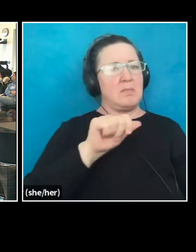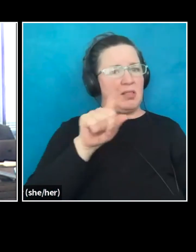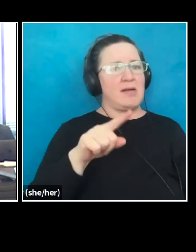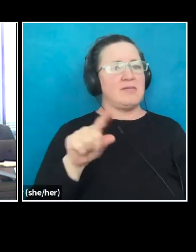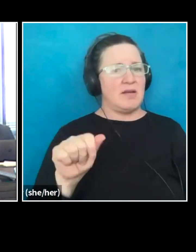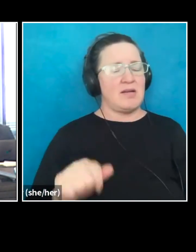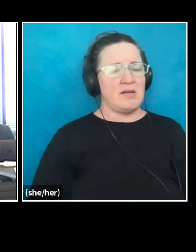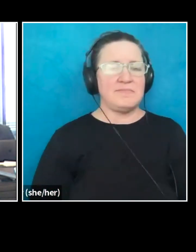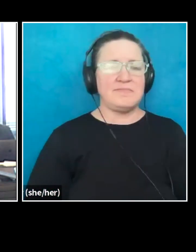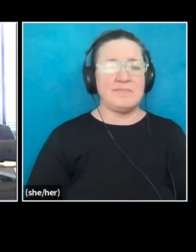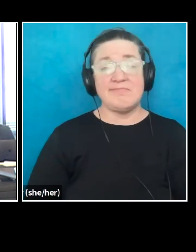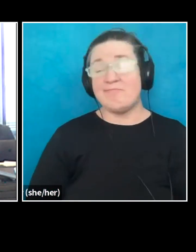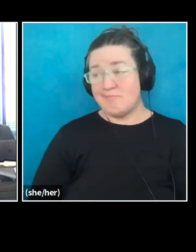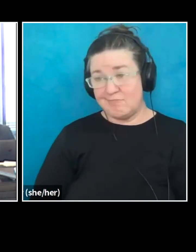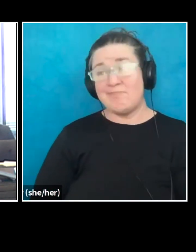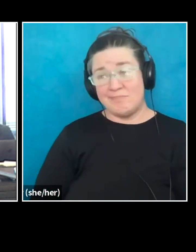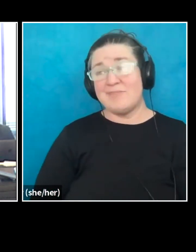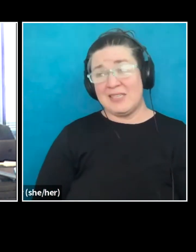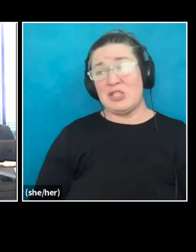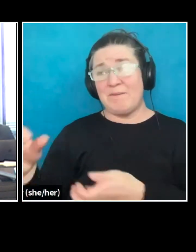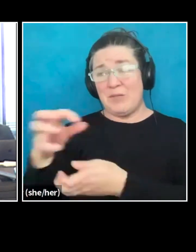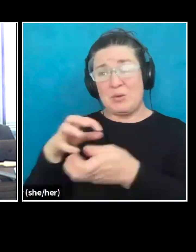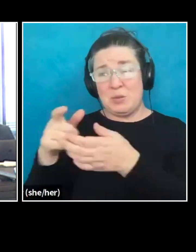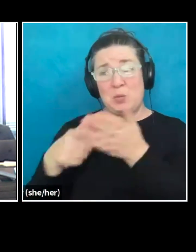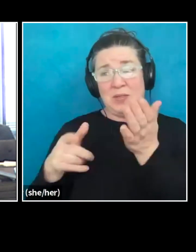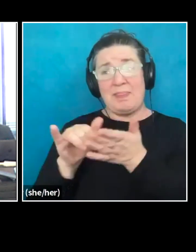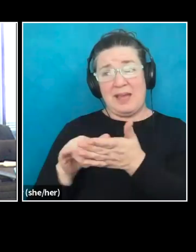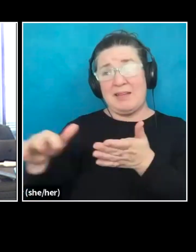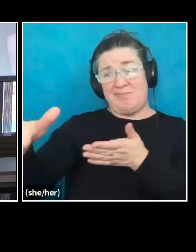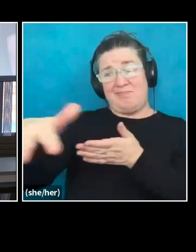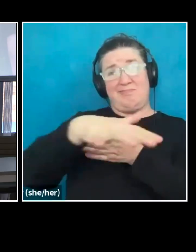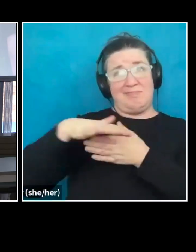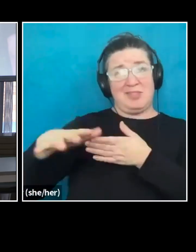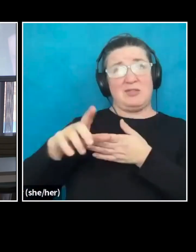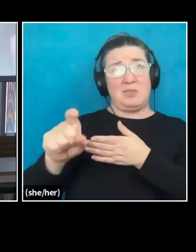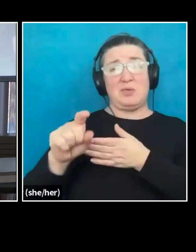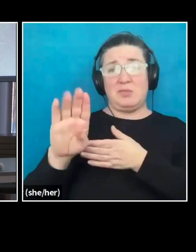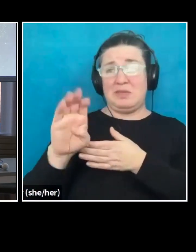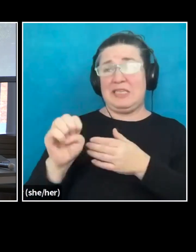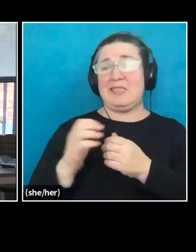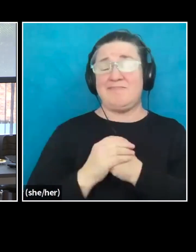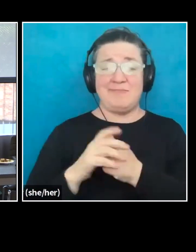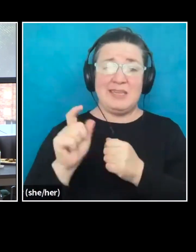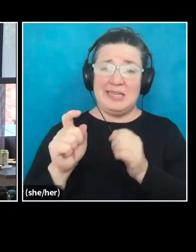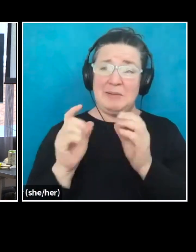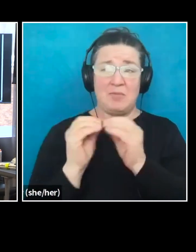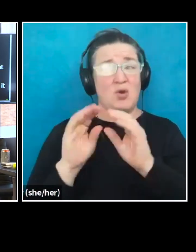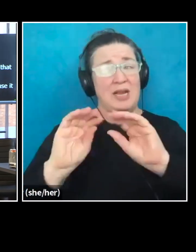that space is supposed to be, right? Because it yeah needs some some more clarity. Thank you,